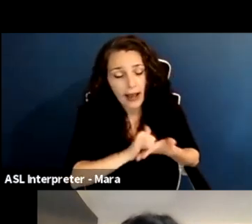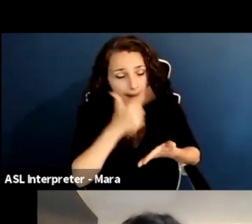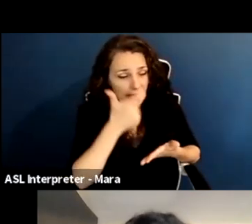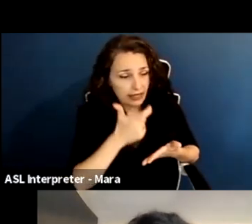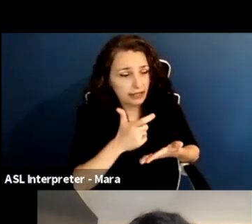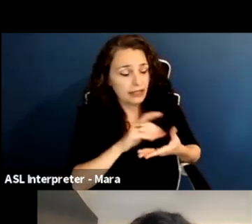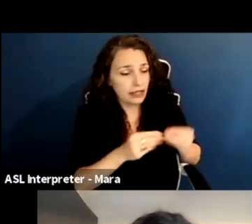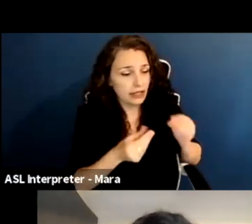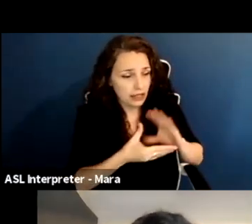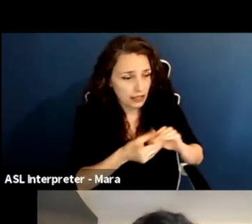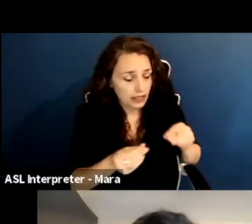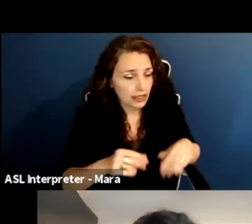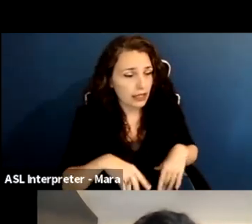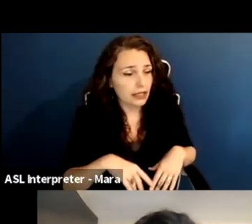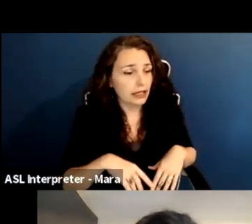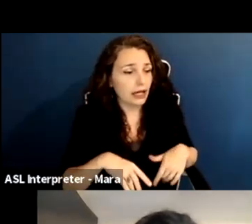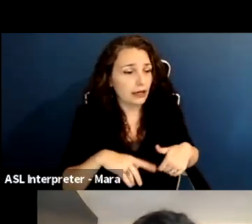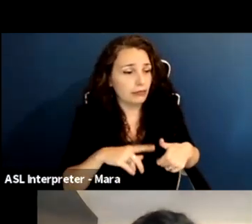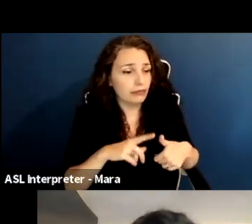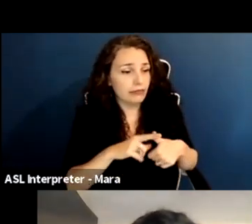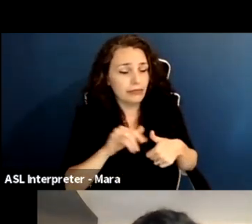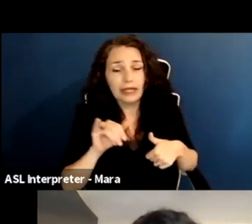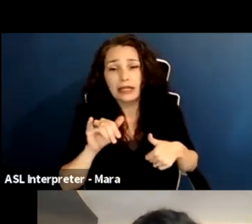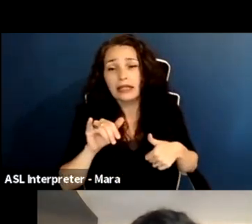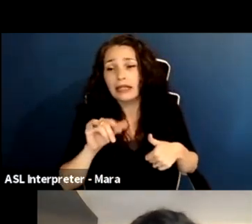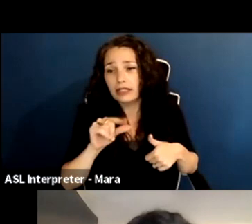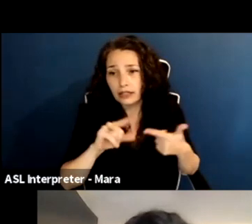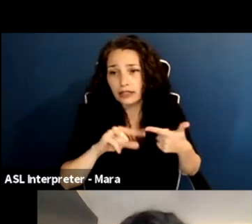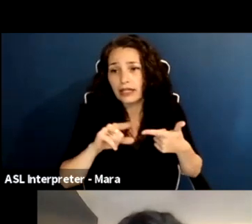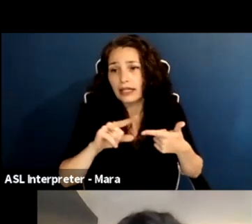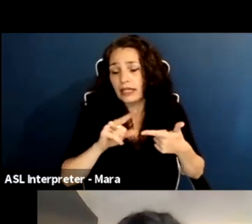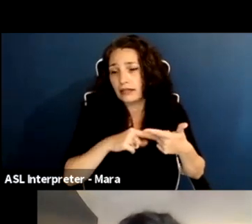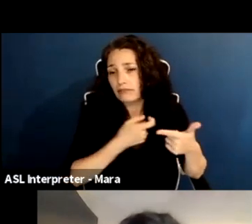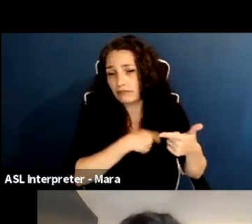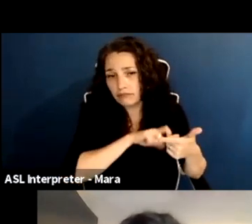we had a story in Sierra Leone, we had a story in Egypt.